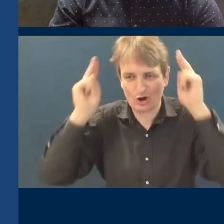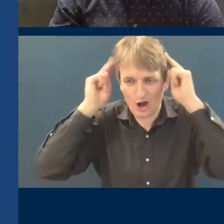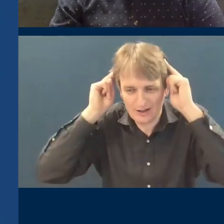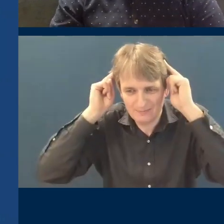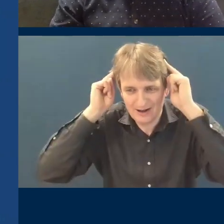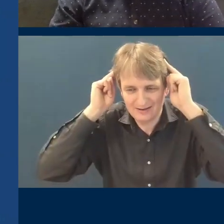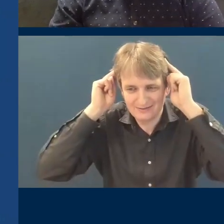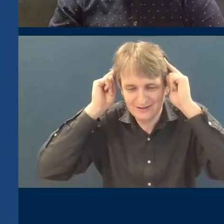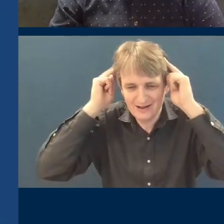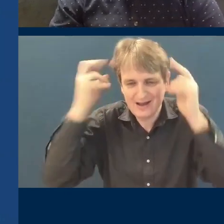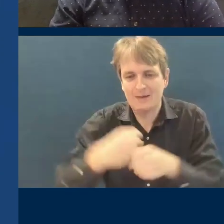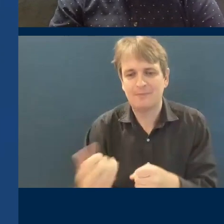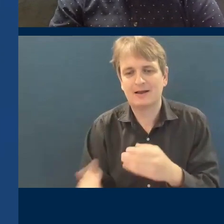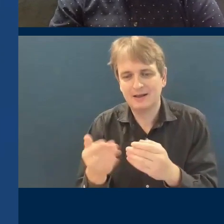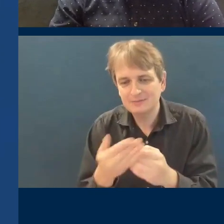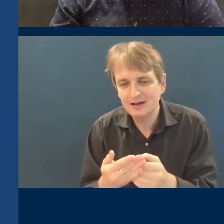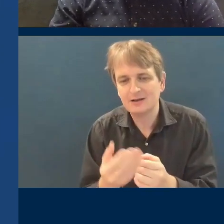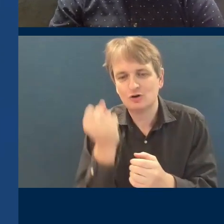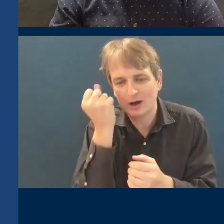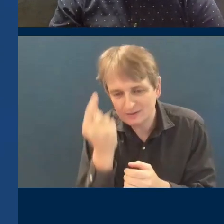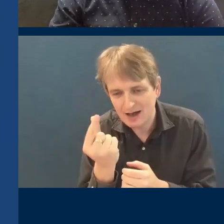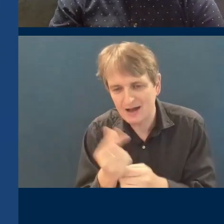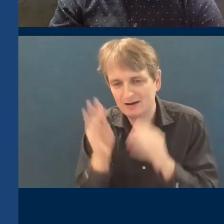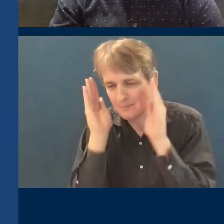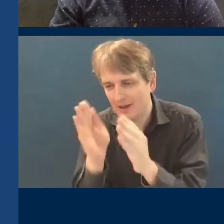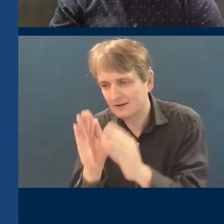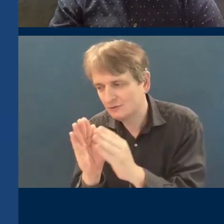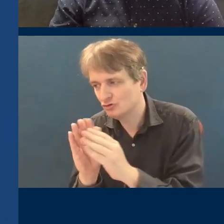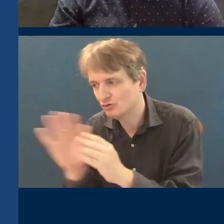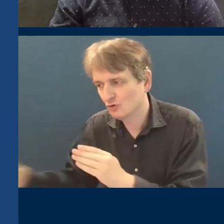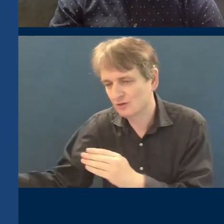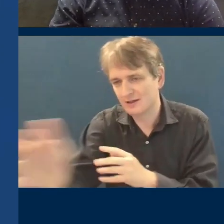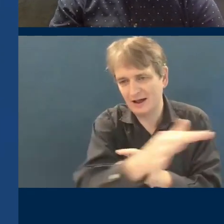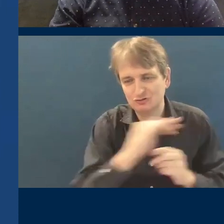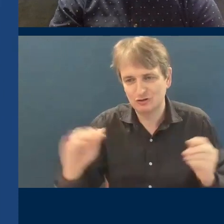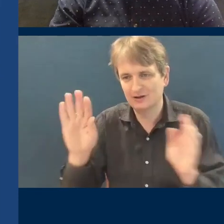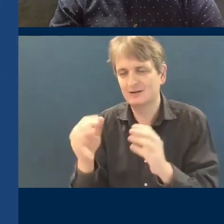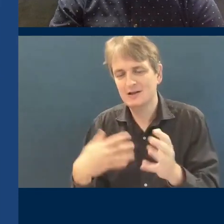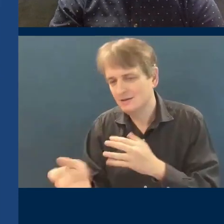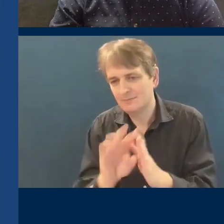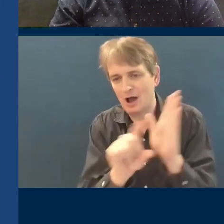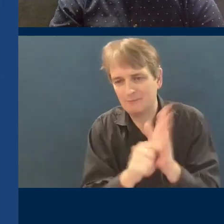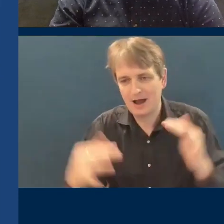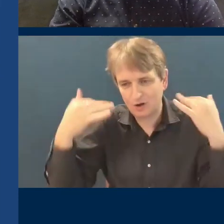There are microphones that can send a signal directly to a hearing aid or an implant.